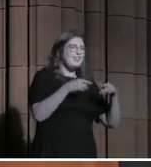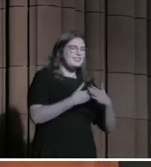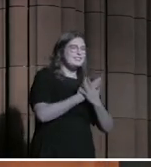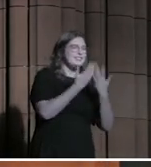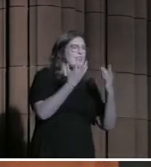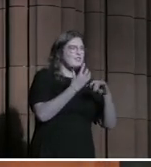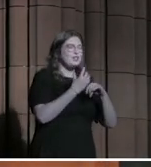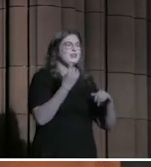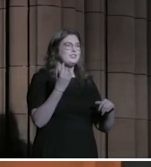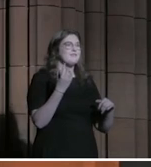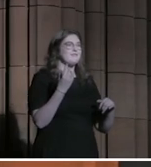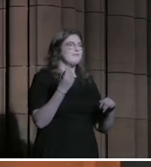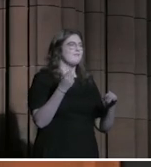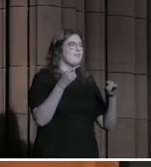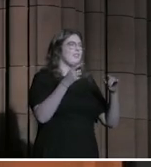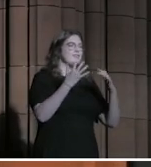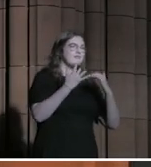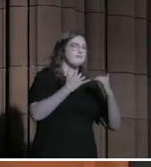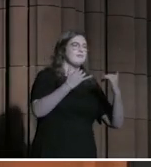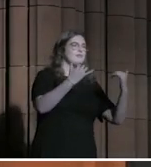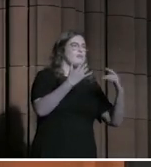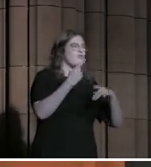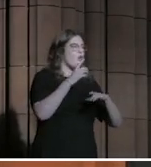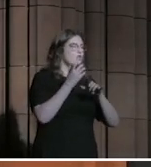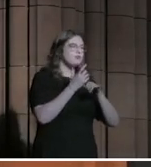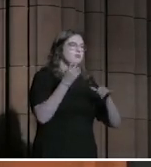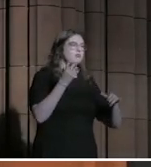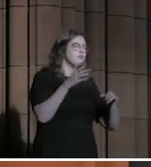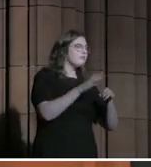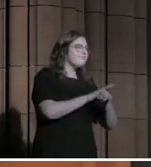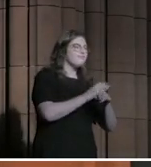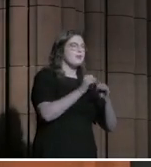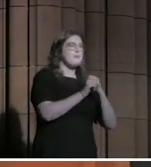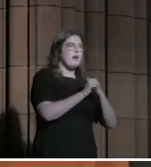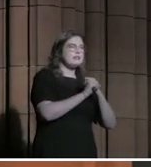This congregation for the confirming of degrees covered Marketing, Human Resource Management,